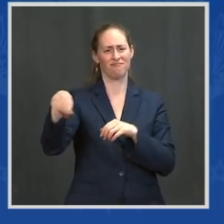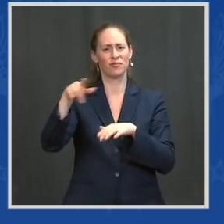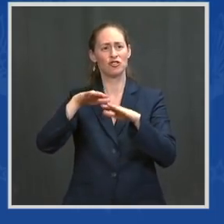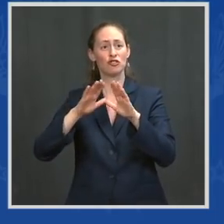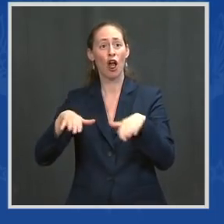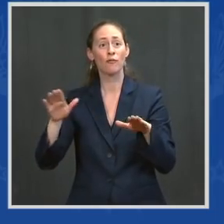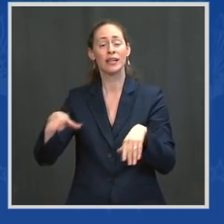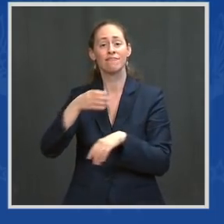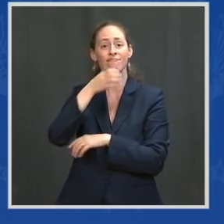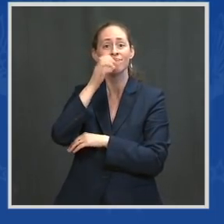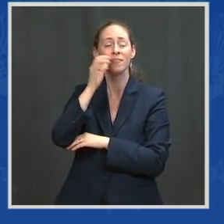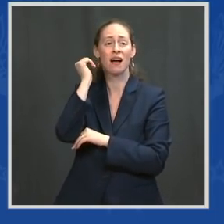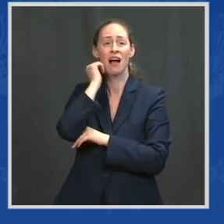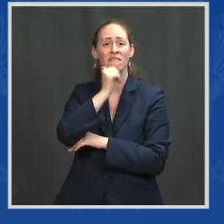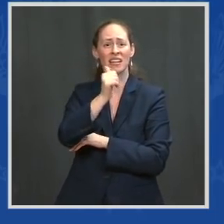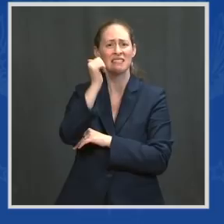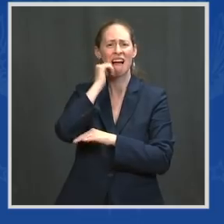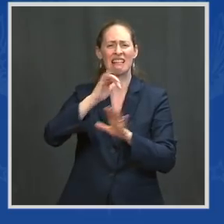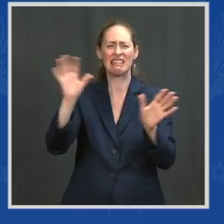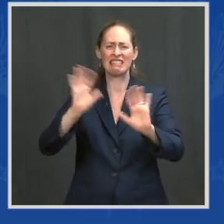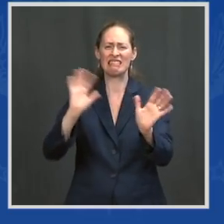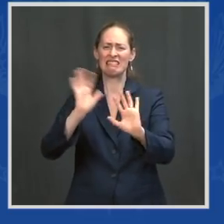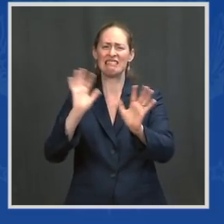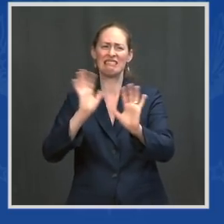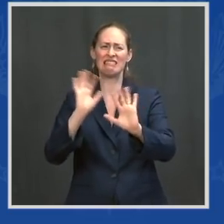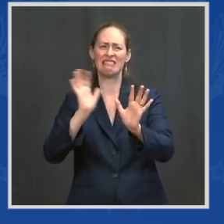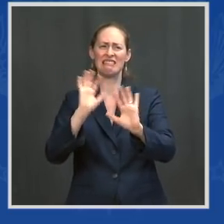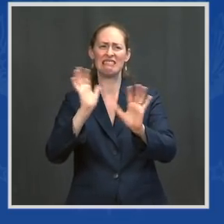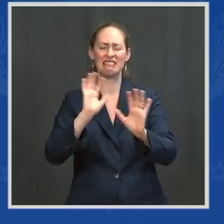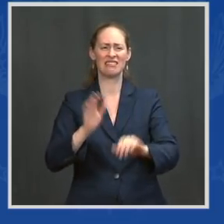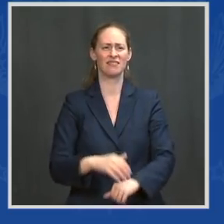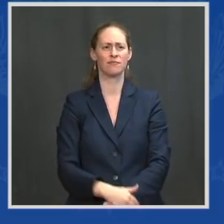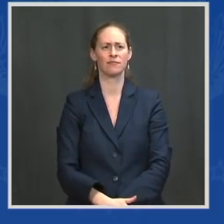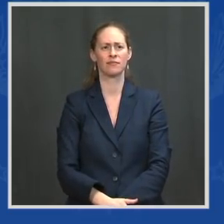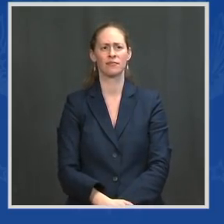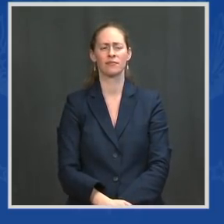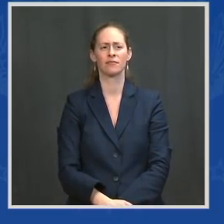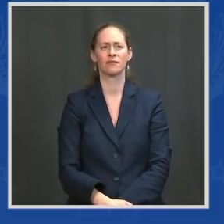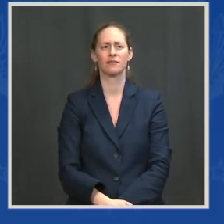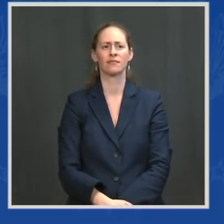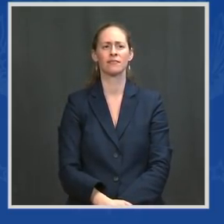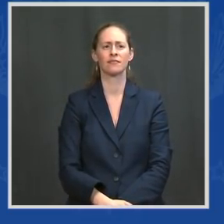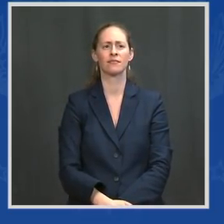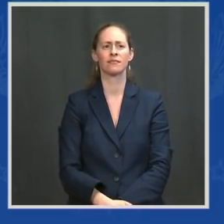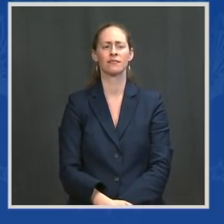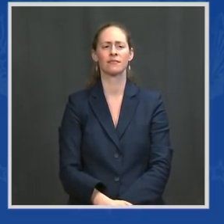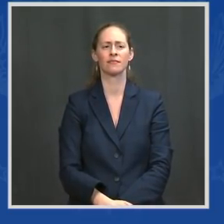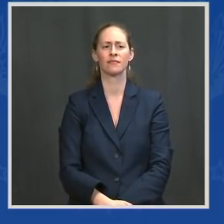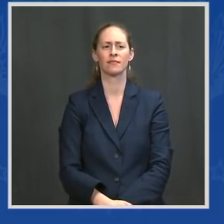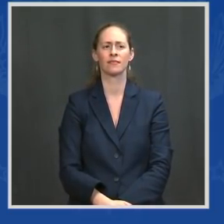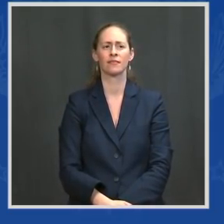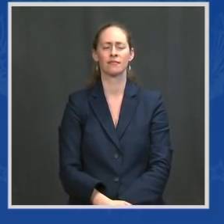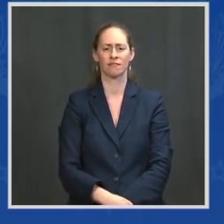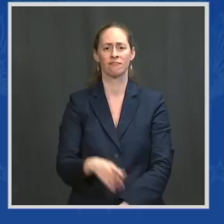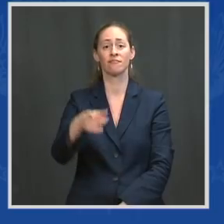400,000 schools in America that have lead pipes leading -- I mean, 400,000 -- yes, that's right --